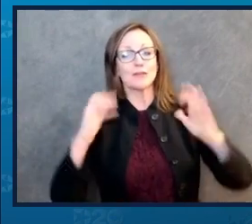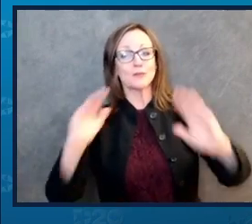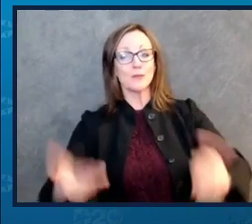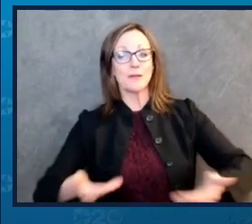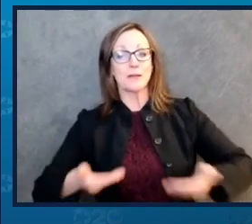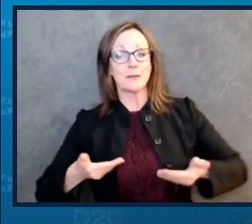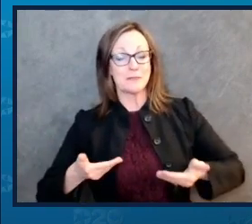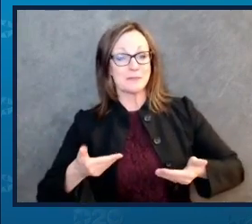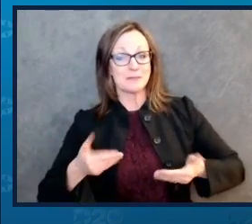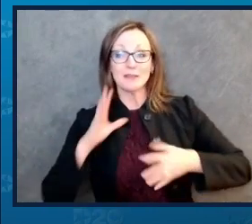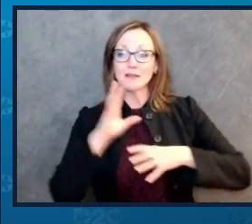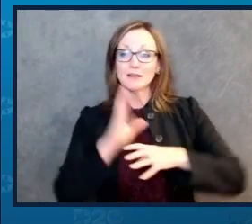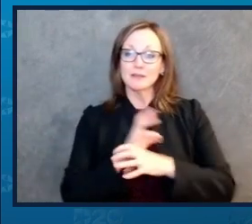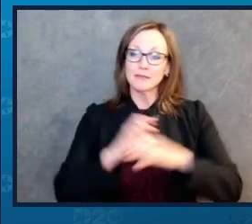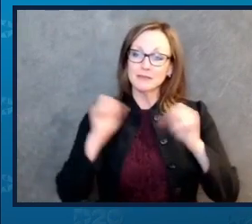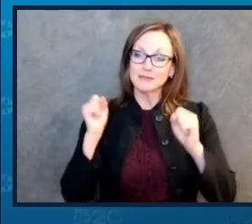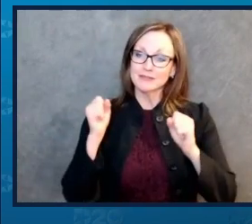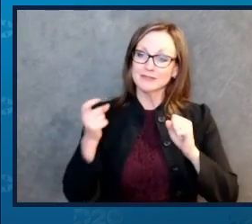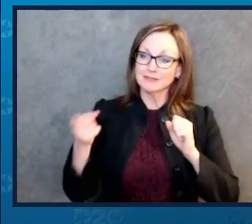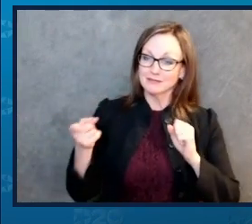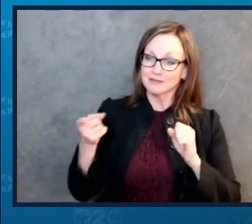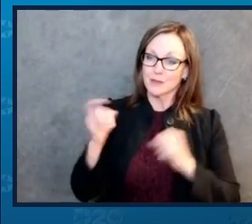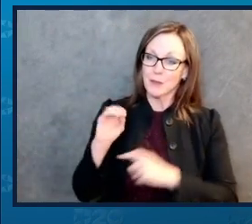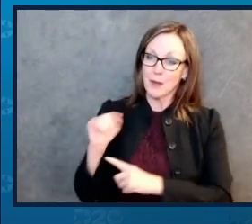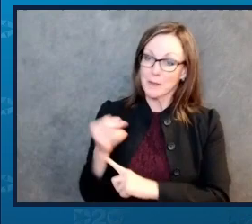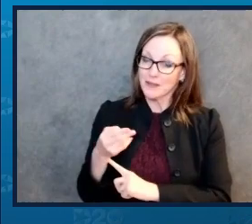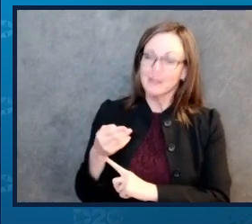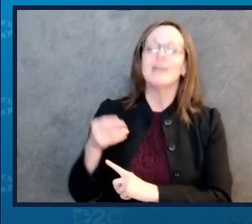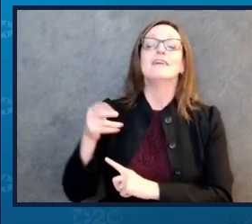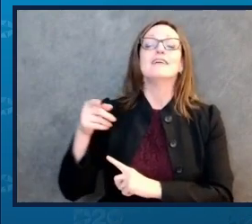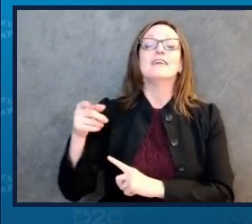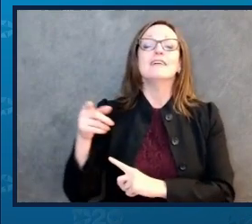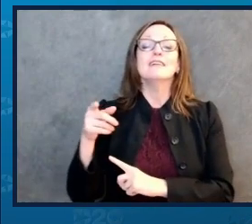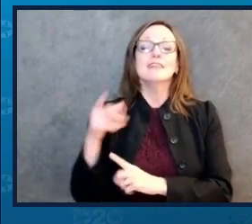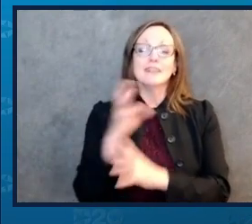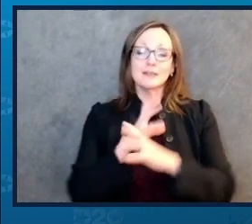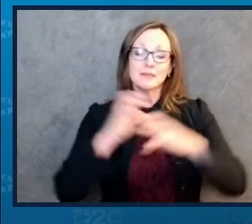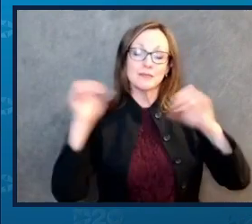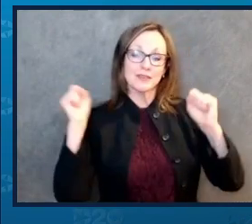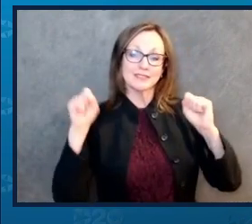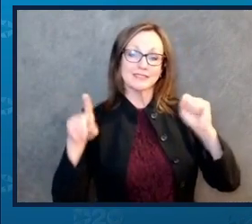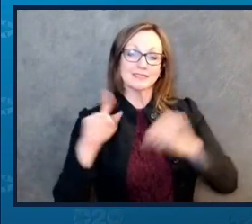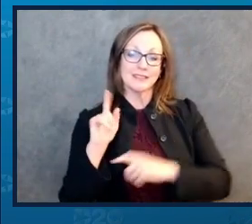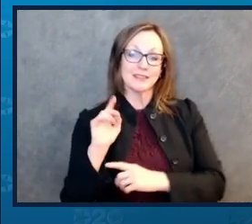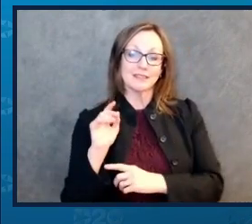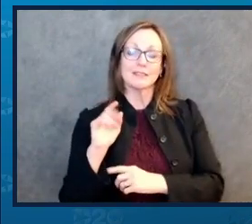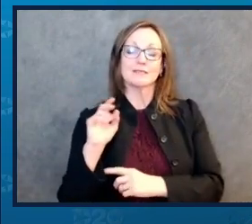SENATOR KAMALA HARRIS, WHO I TALK ABOUT THE BIDEN-HARRIS